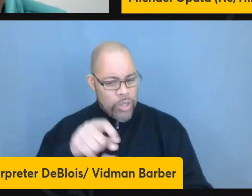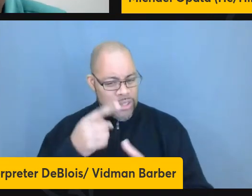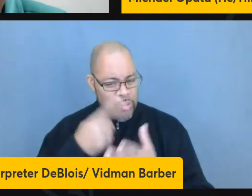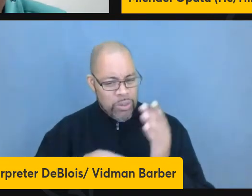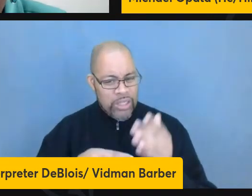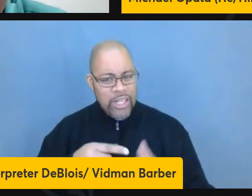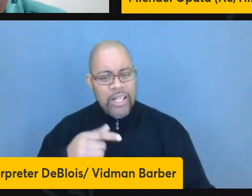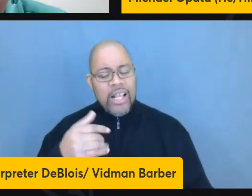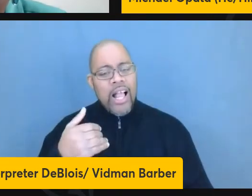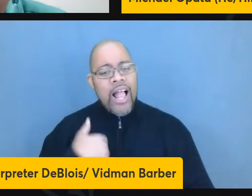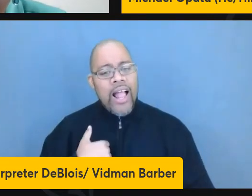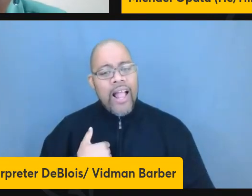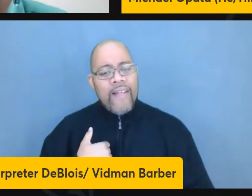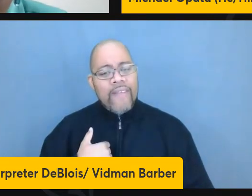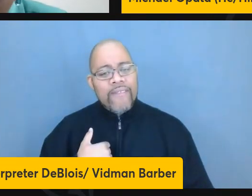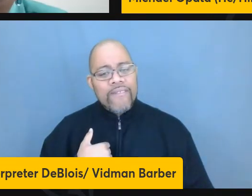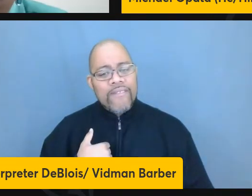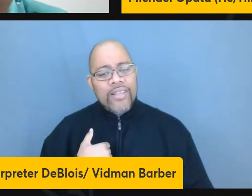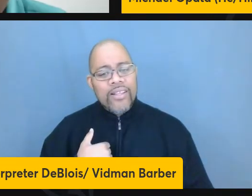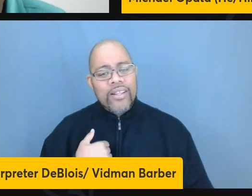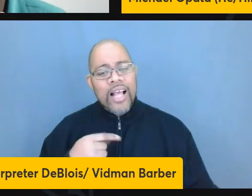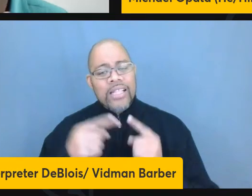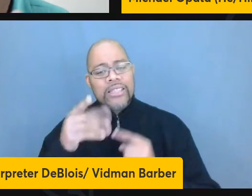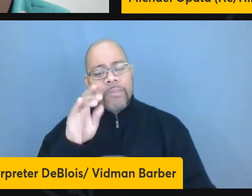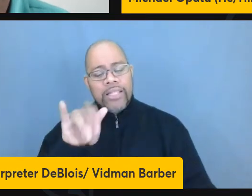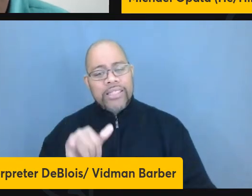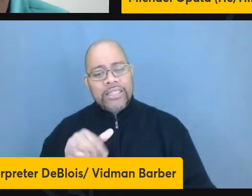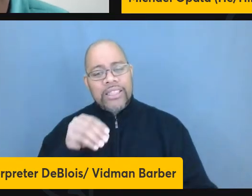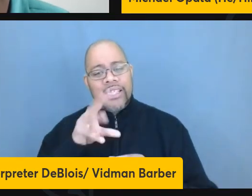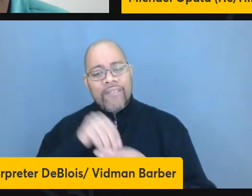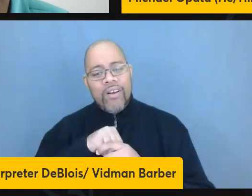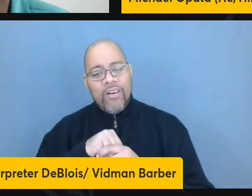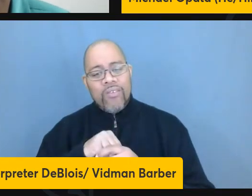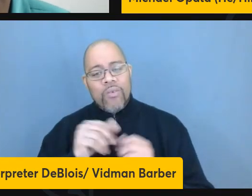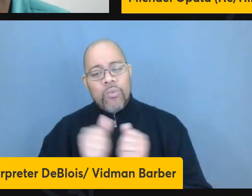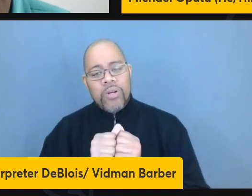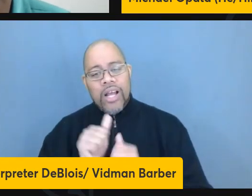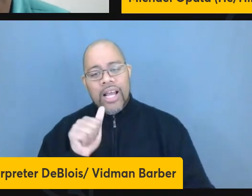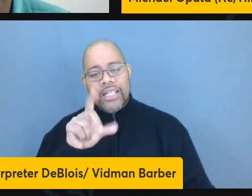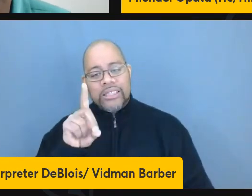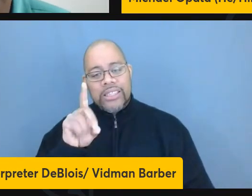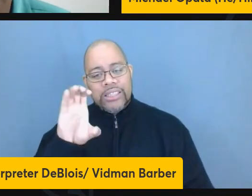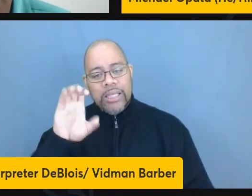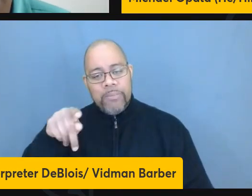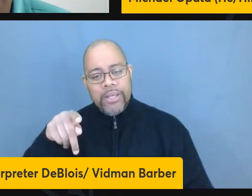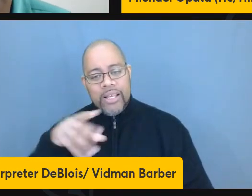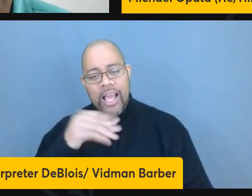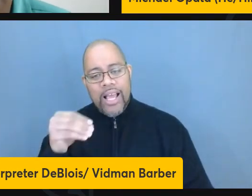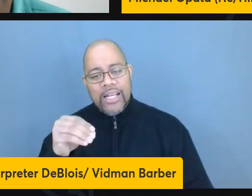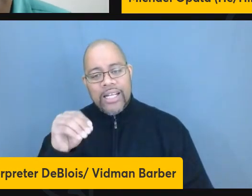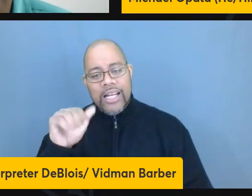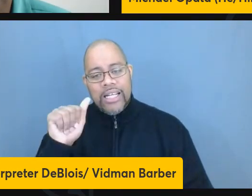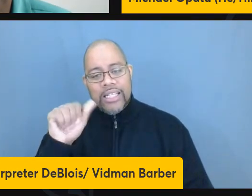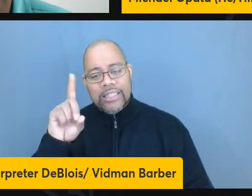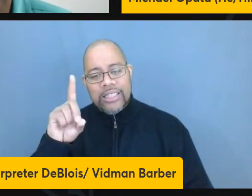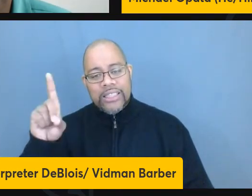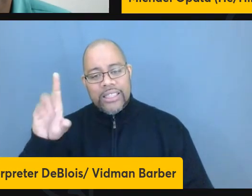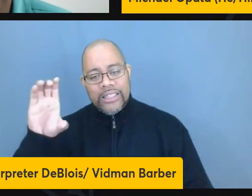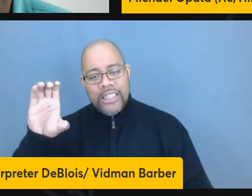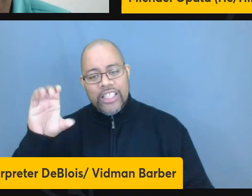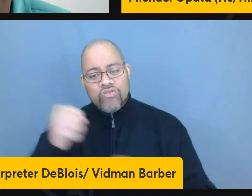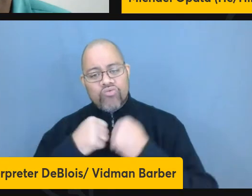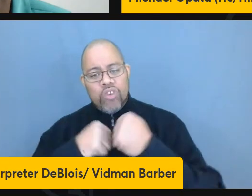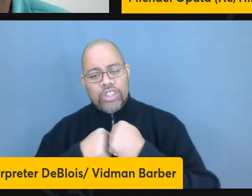Dr. Michael Opata: there? Is there antibodies involved in ADCP and ndcc structures work going on?